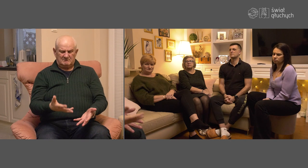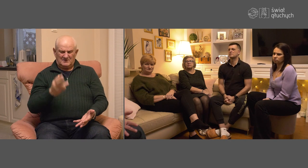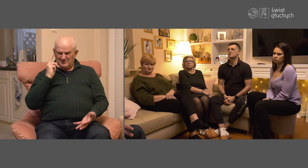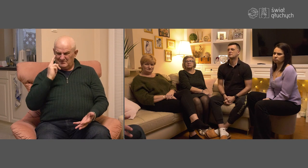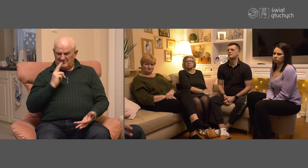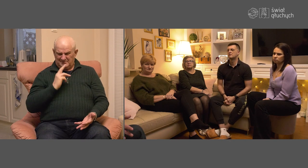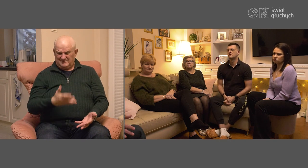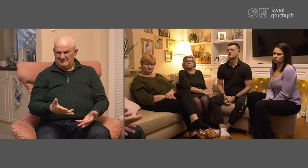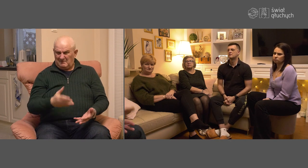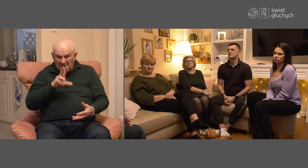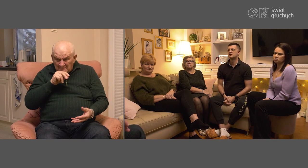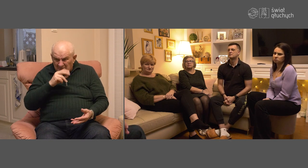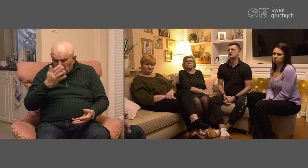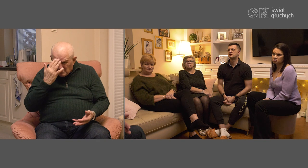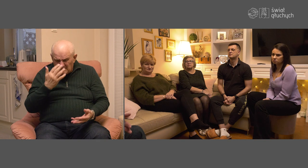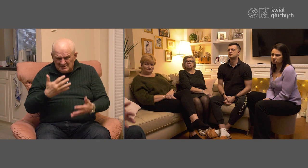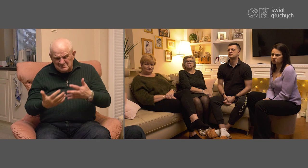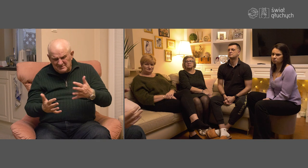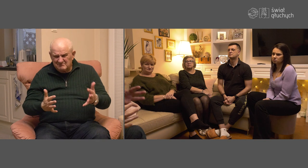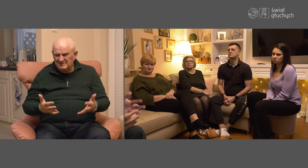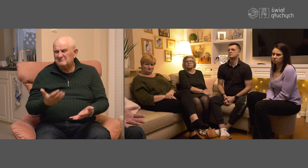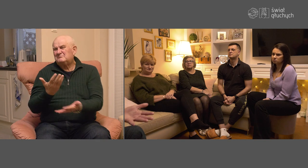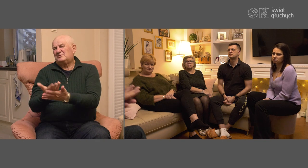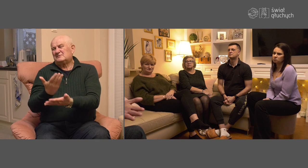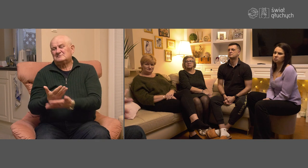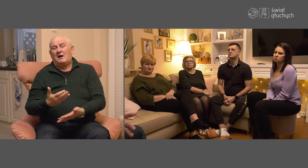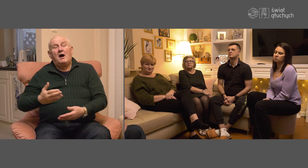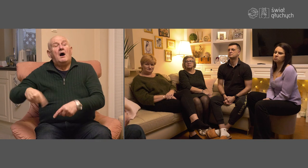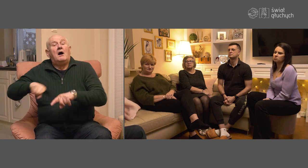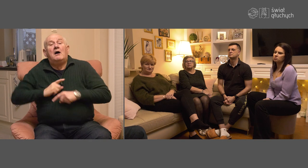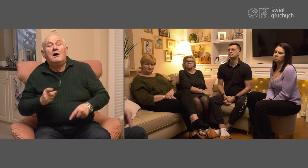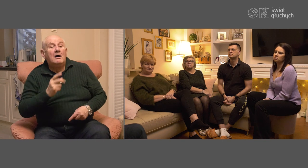I was very surprised that a deaf child was able to speak, weakly, but he speaks. I asked why they made such a decision.